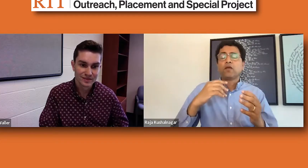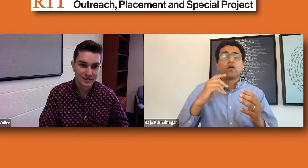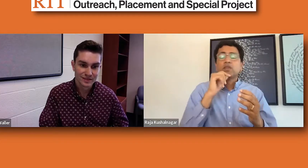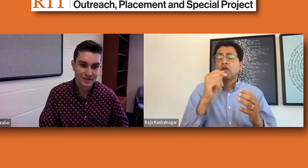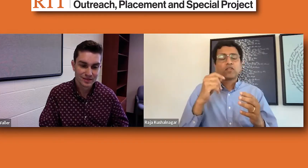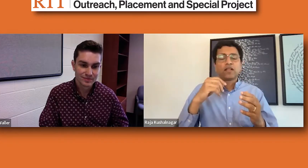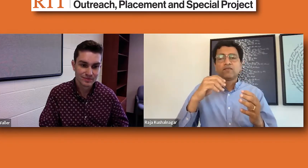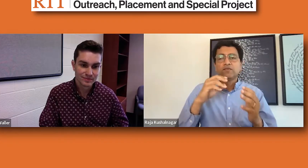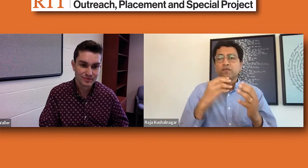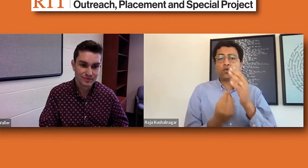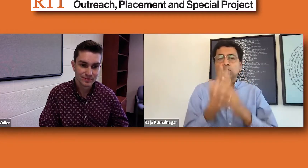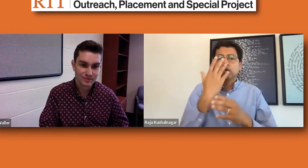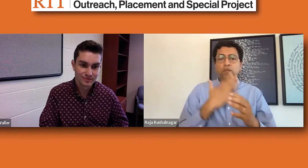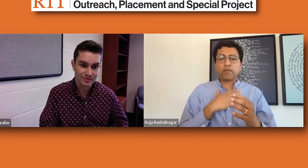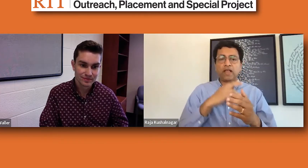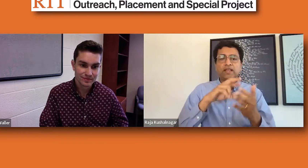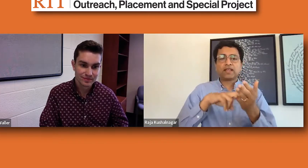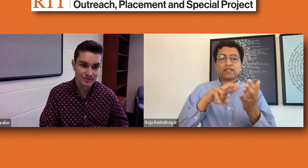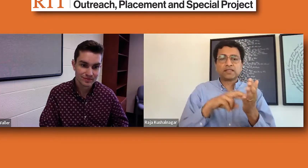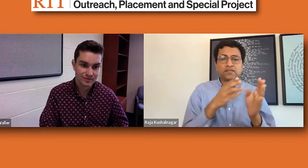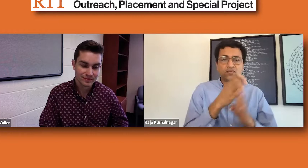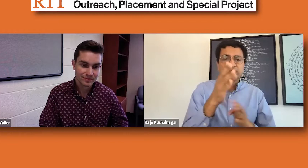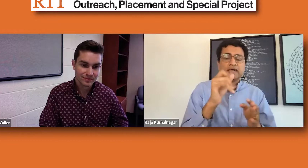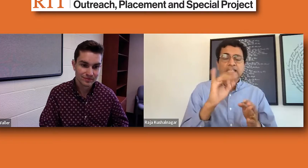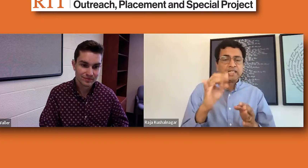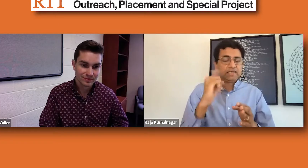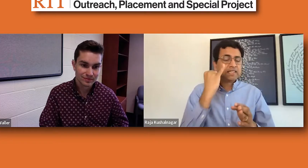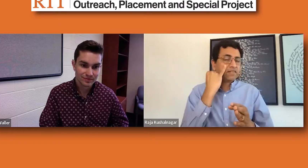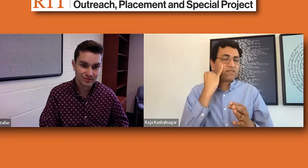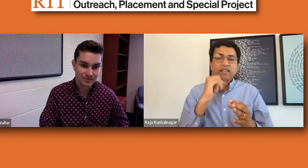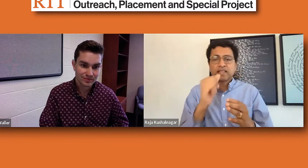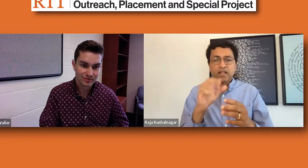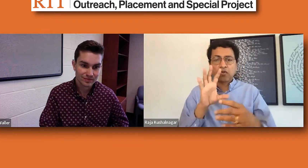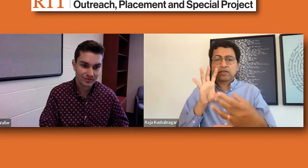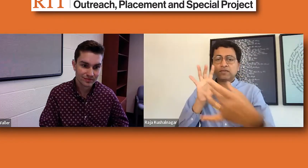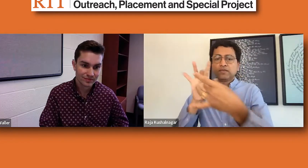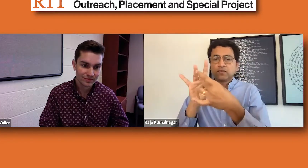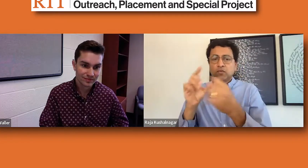Universities are collaborating together. You know, when I was going through my PhD program,